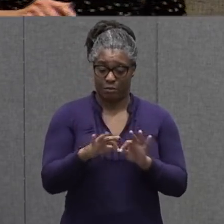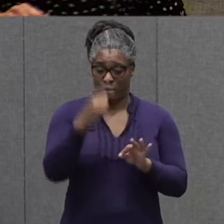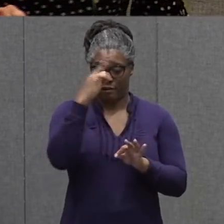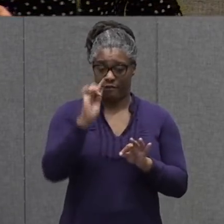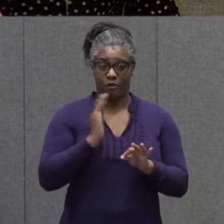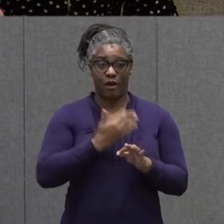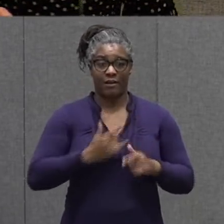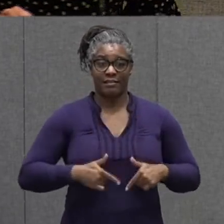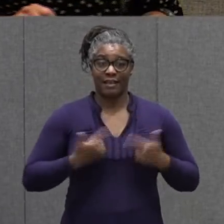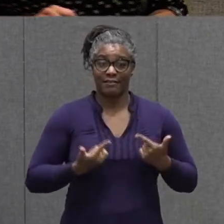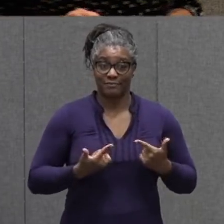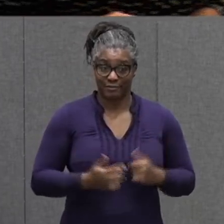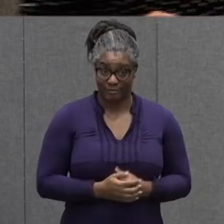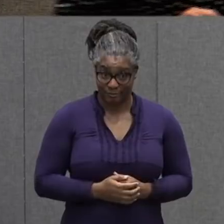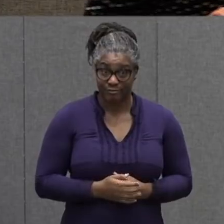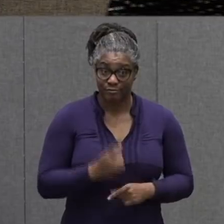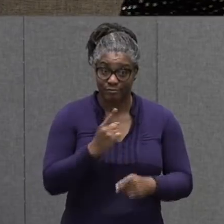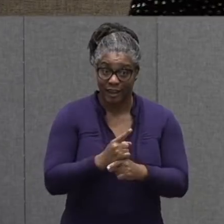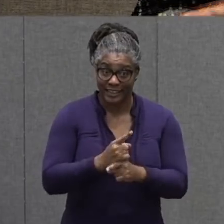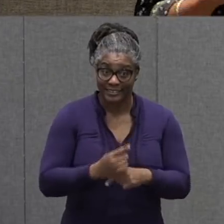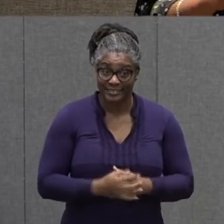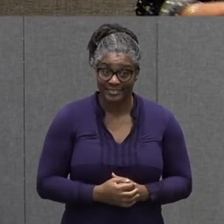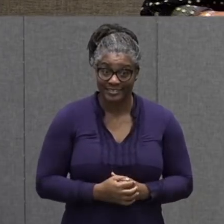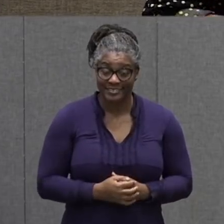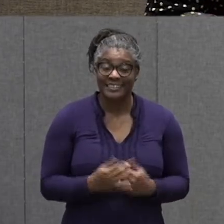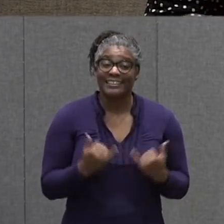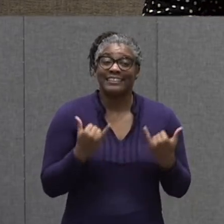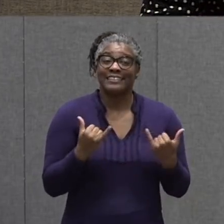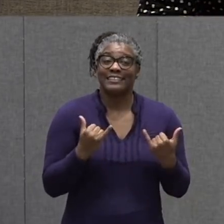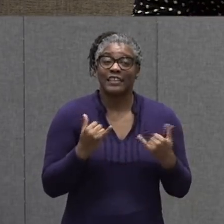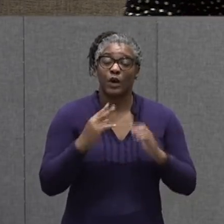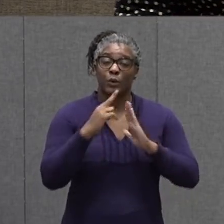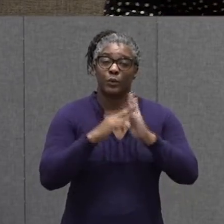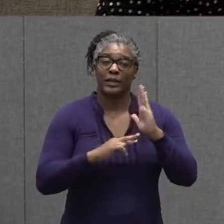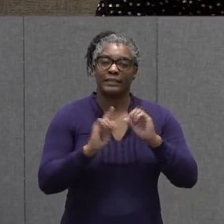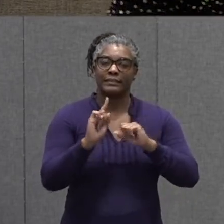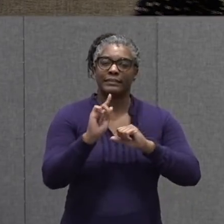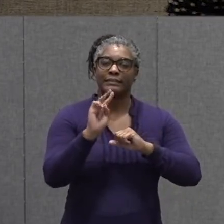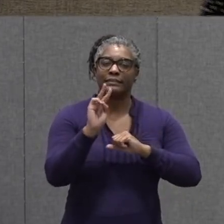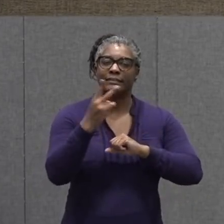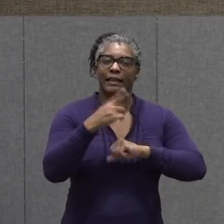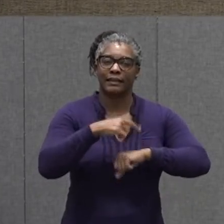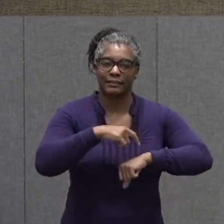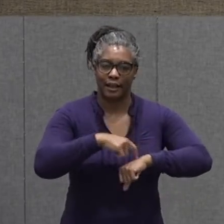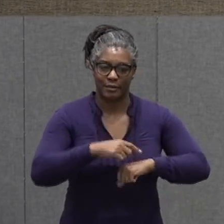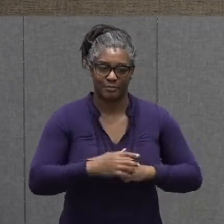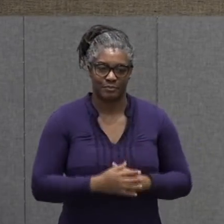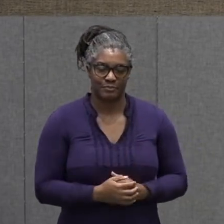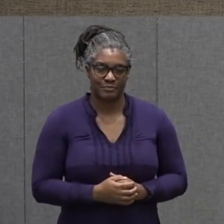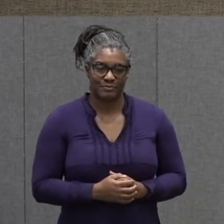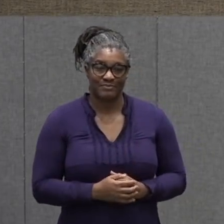Let's take a look at the second read. And this is the fun one because this is the one where you get to use your highlighters